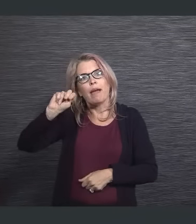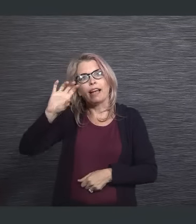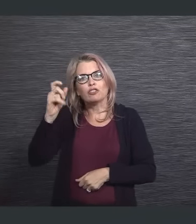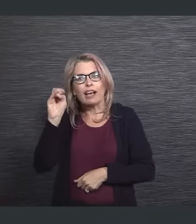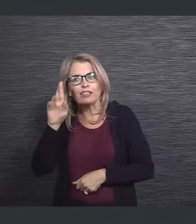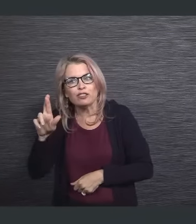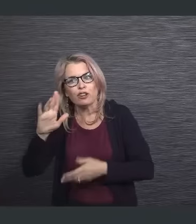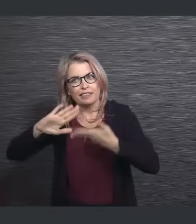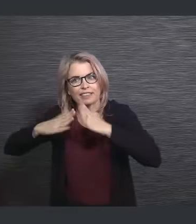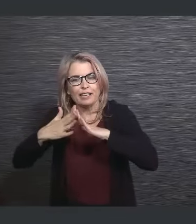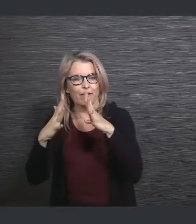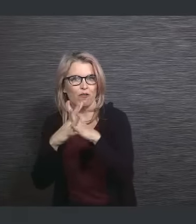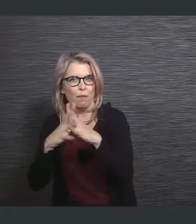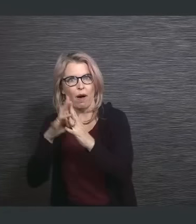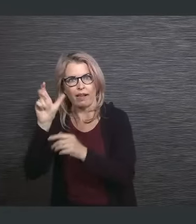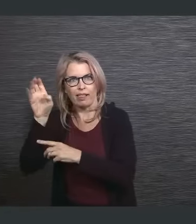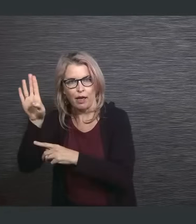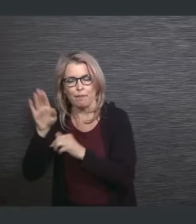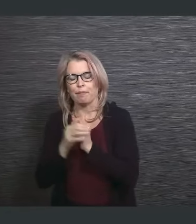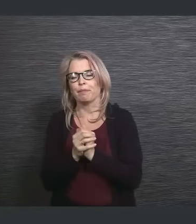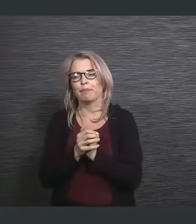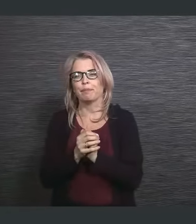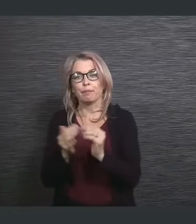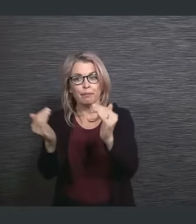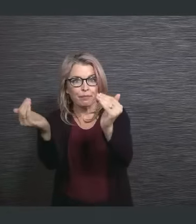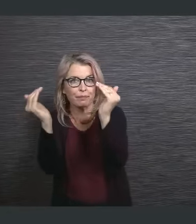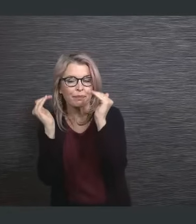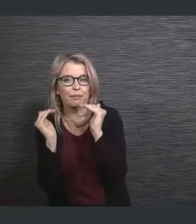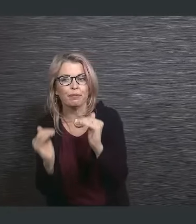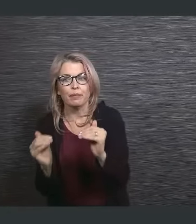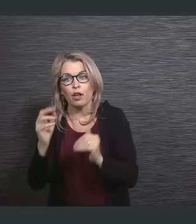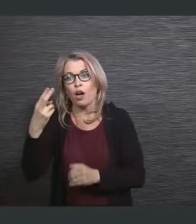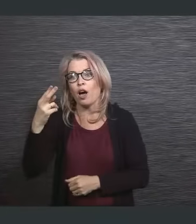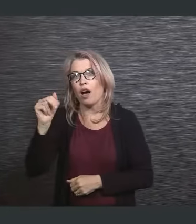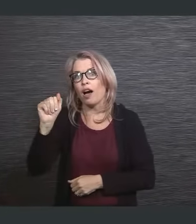Hawk-Eye, a Sony Group company, provides new and exciting